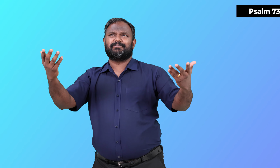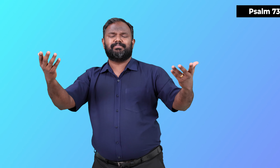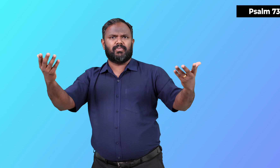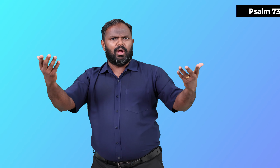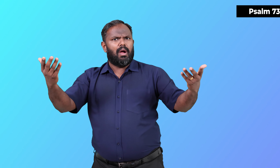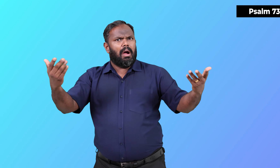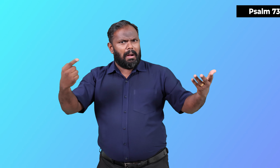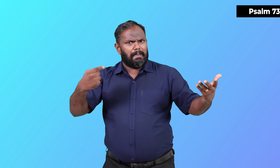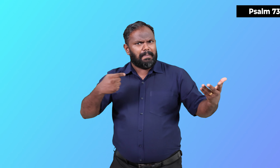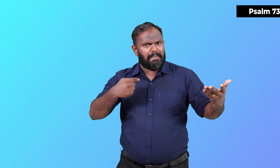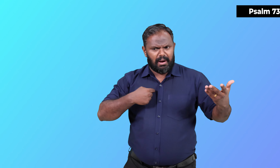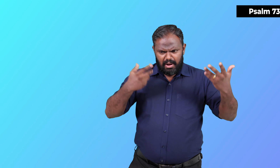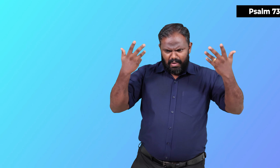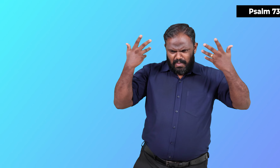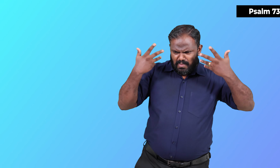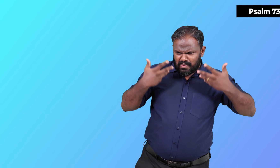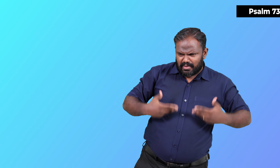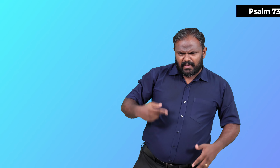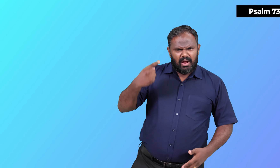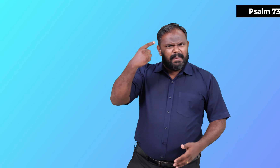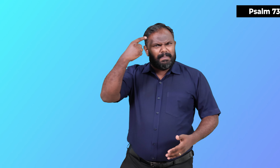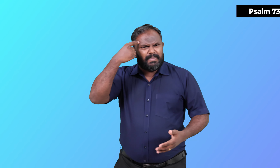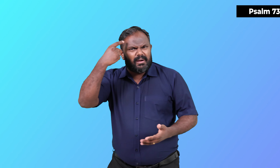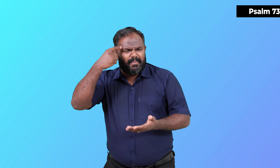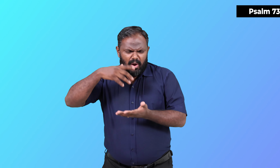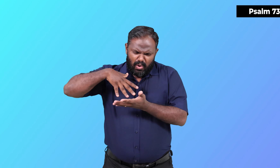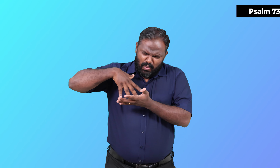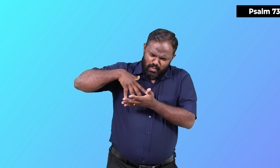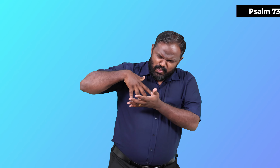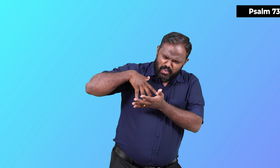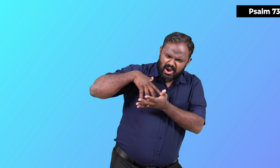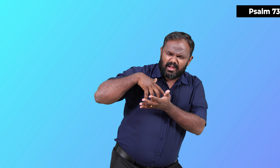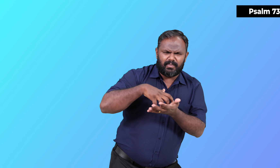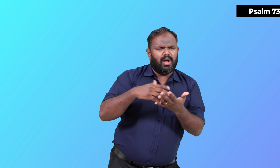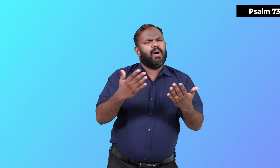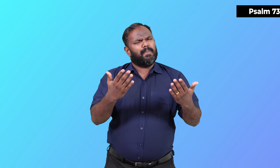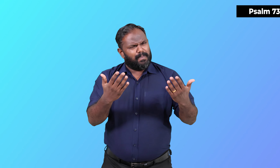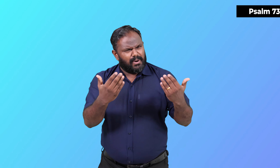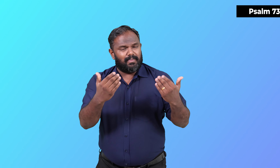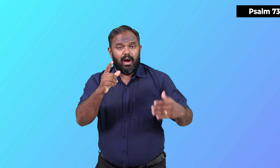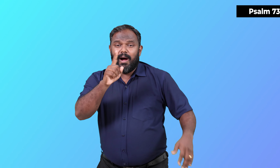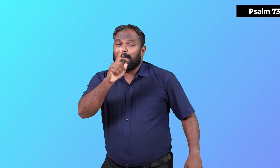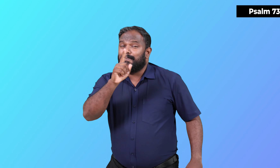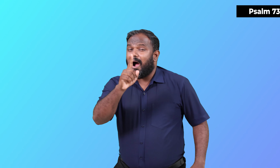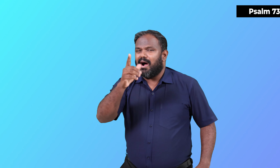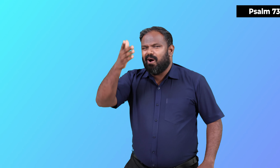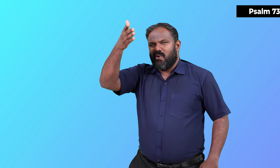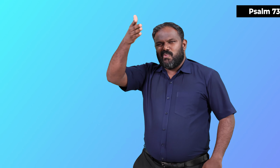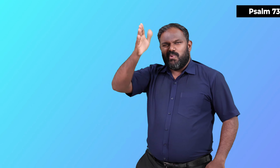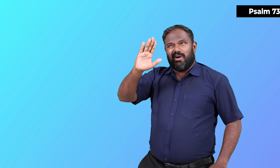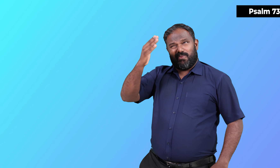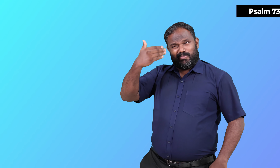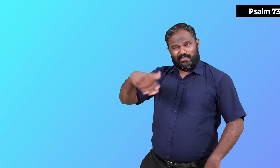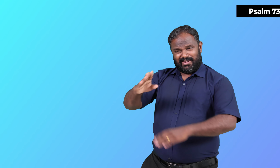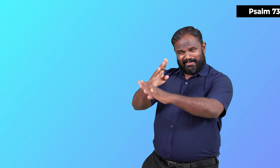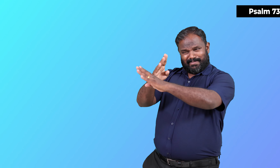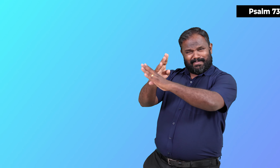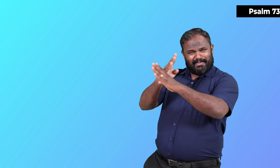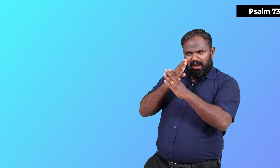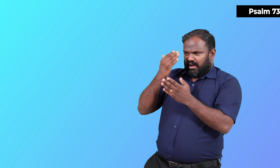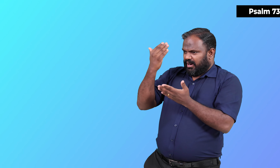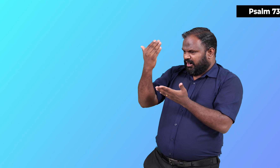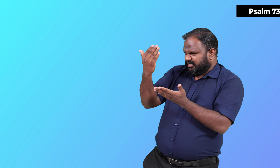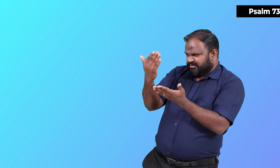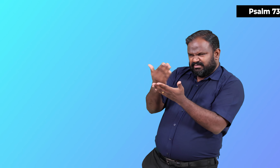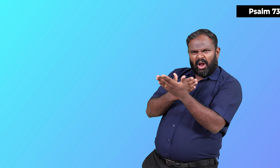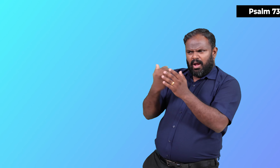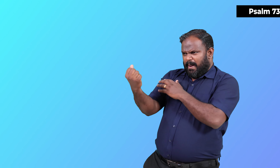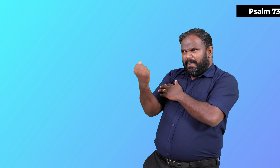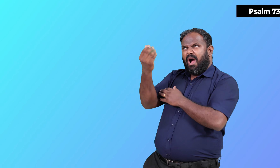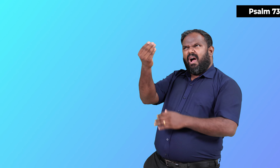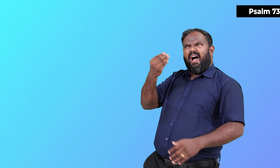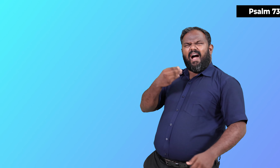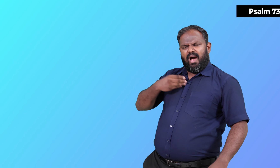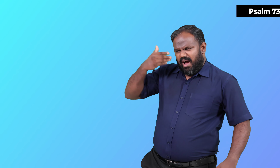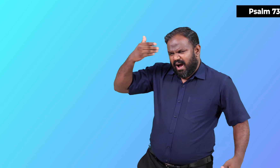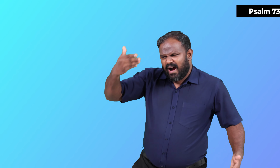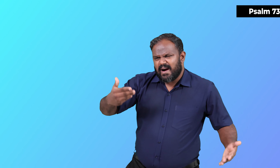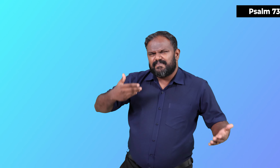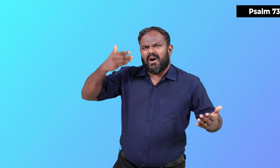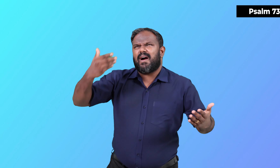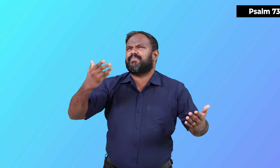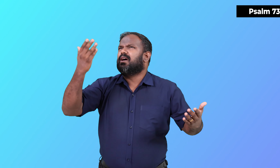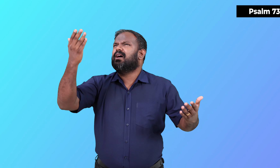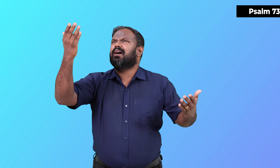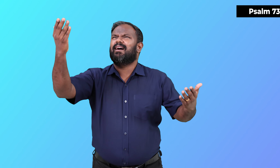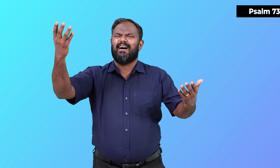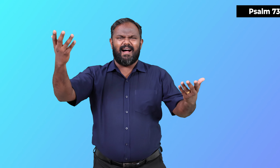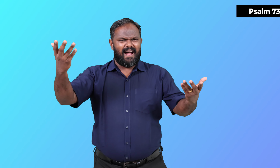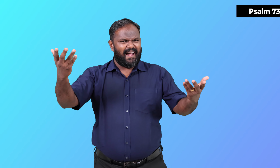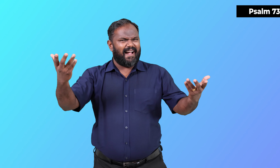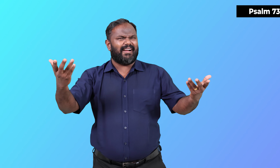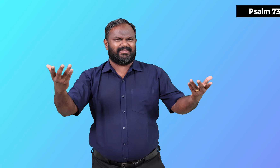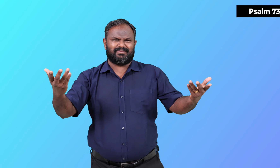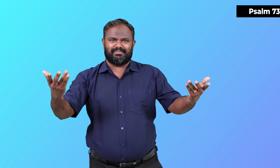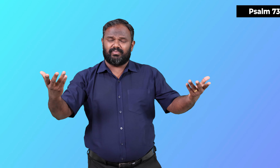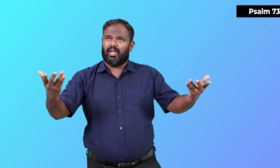Maybe my mind and body will become weak, but God is my source of strength. He is mine forever!